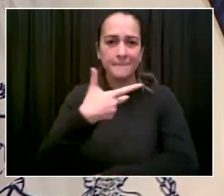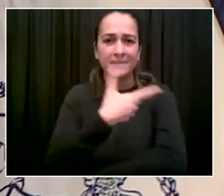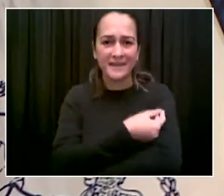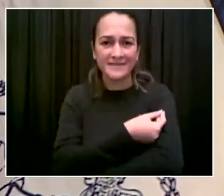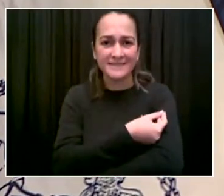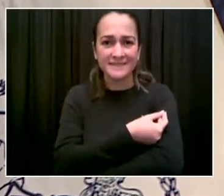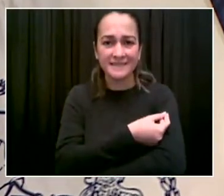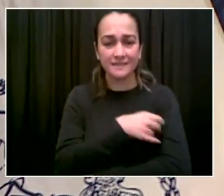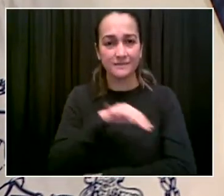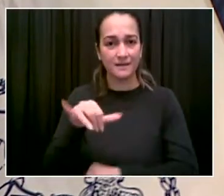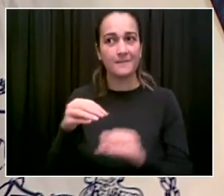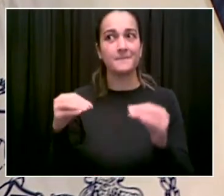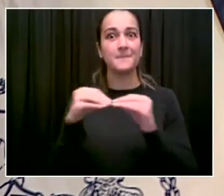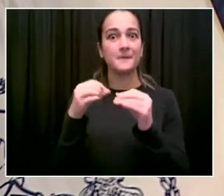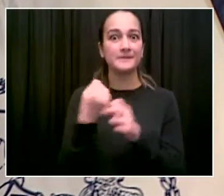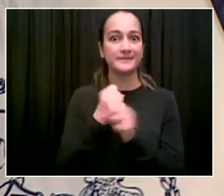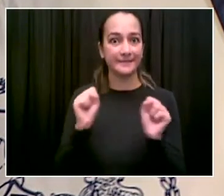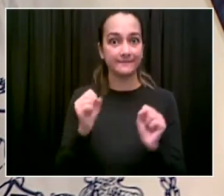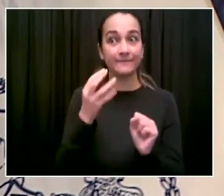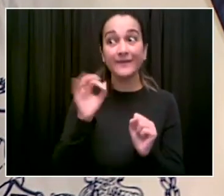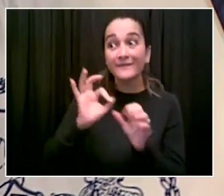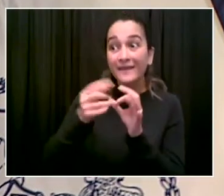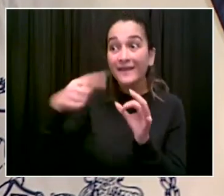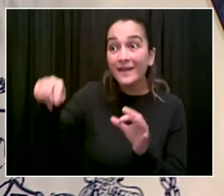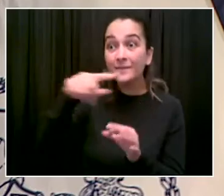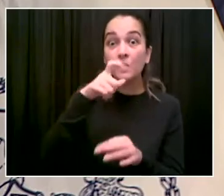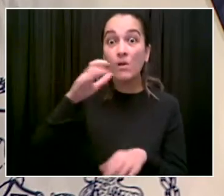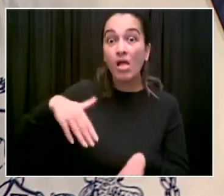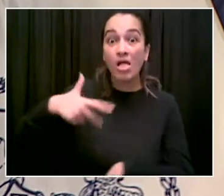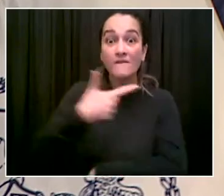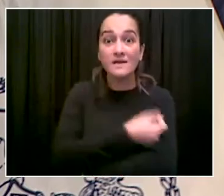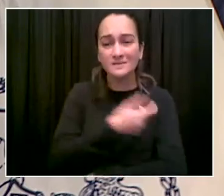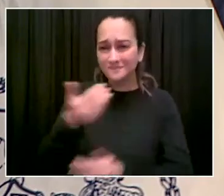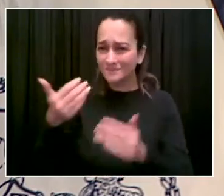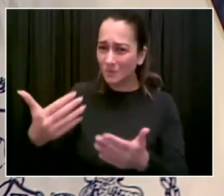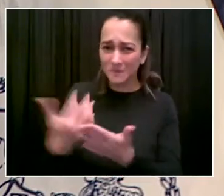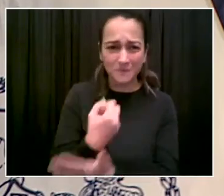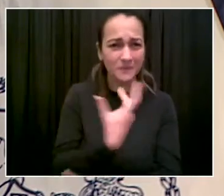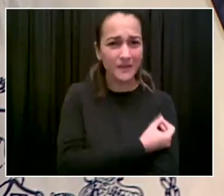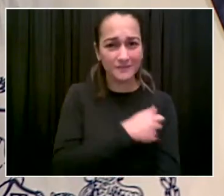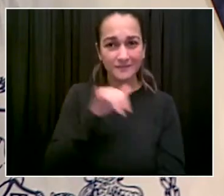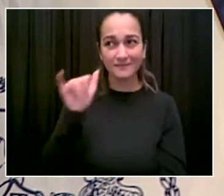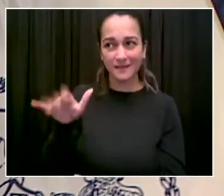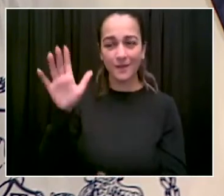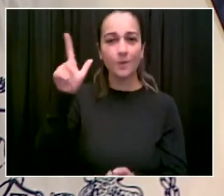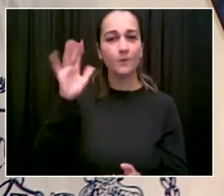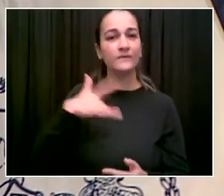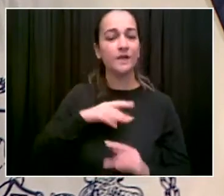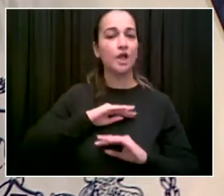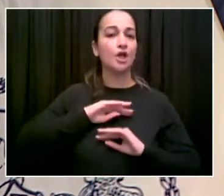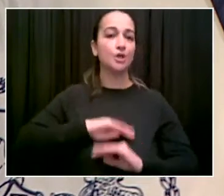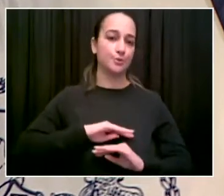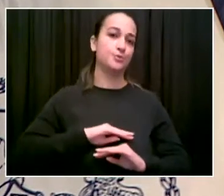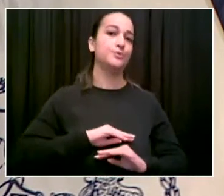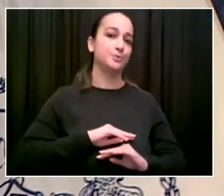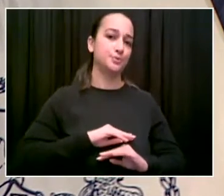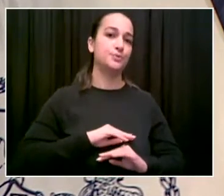UP IS VACCINATED . MAKE SURE FAMILY MEMBERS ARE VACCINATED. REMEMBER THAT IF